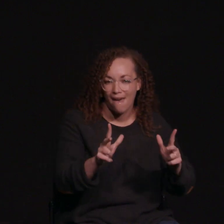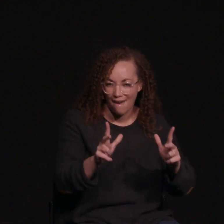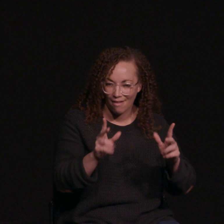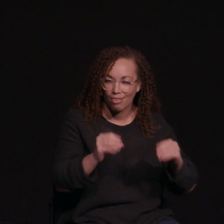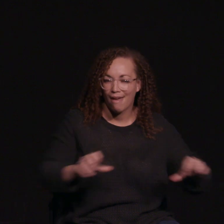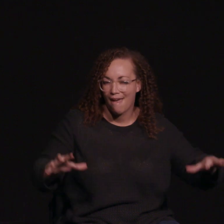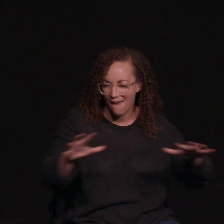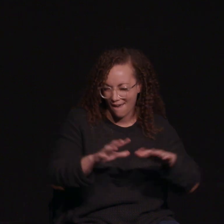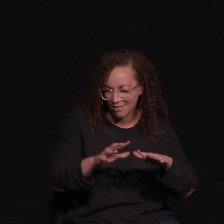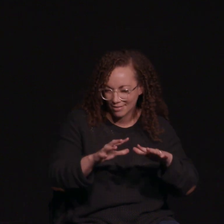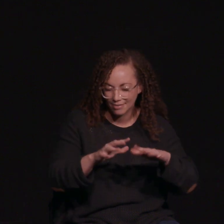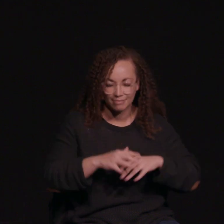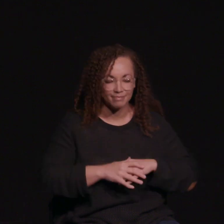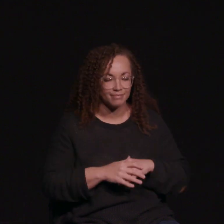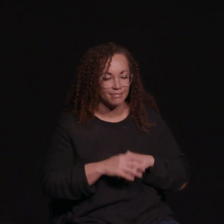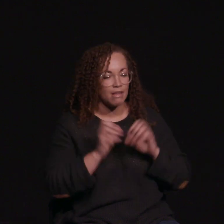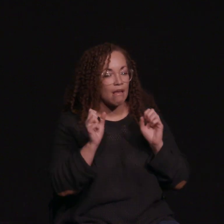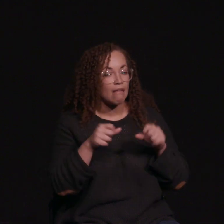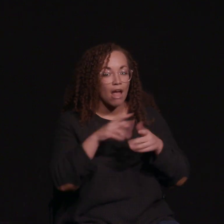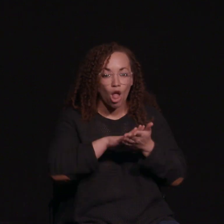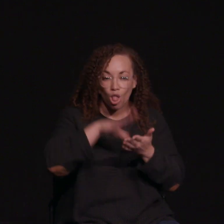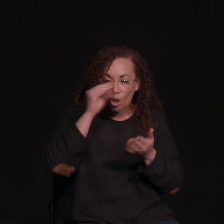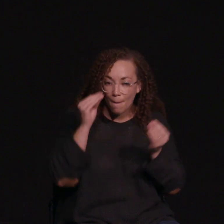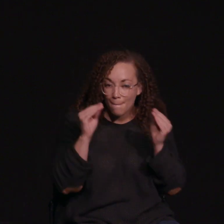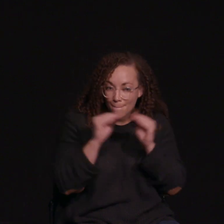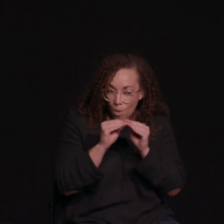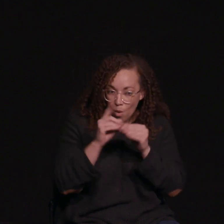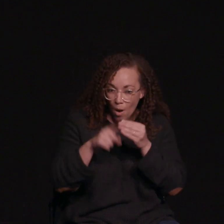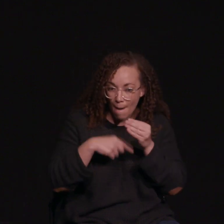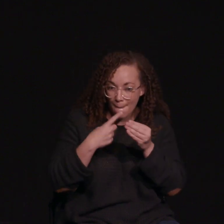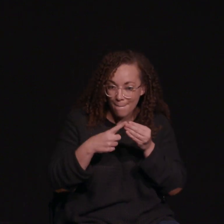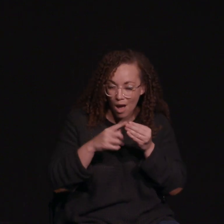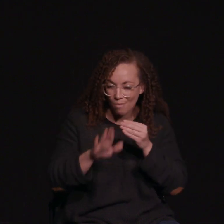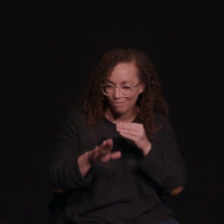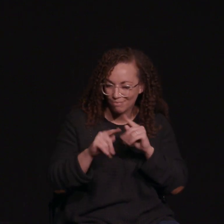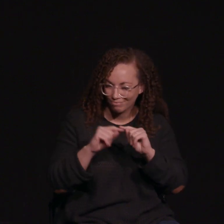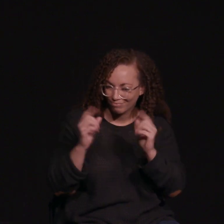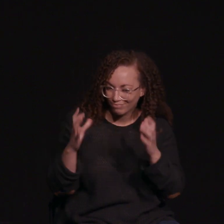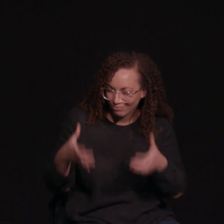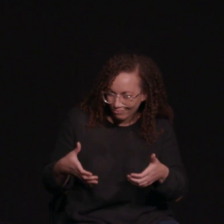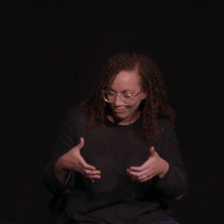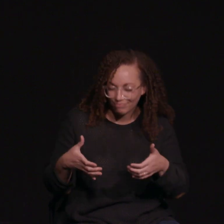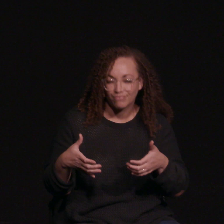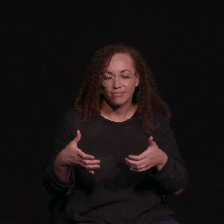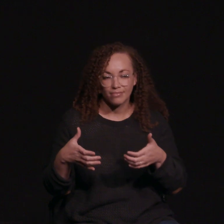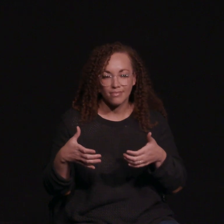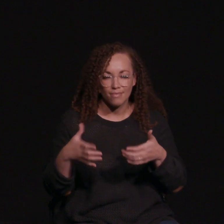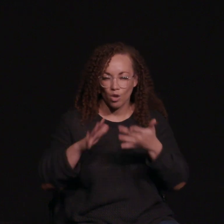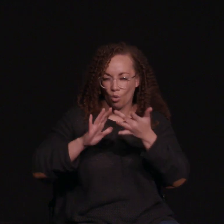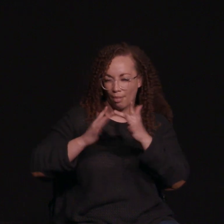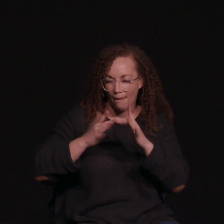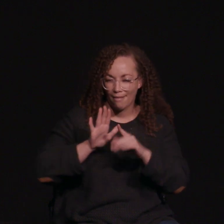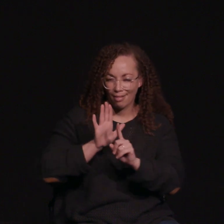And you can find out more about Shuumi through their website--through the Sogorea Te' Land Trust, their website.